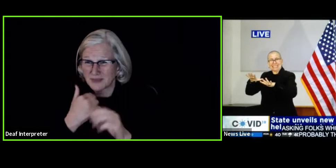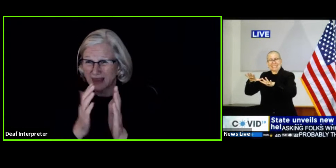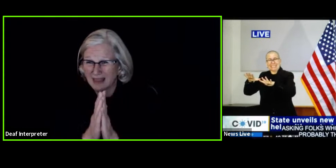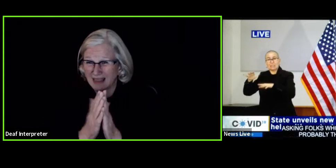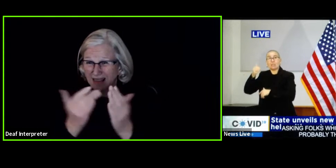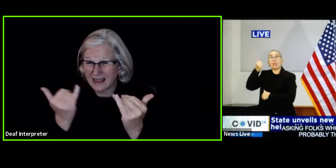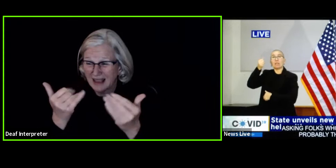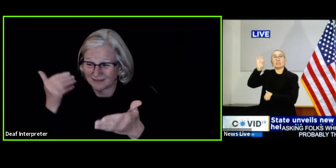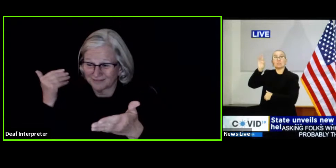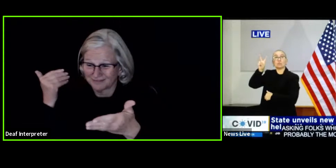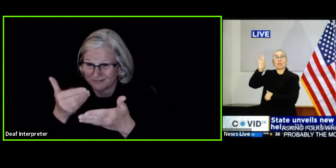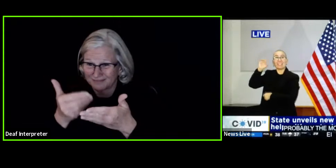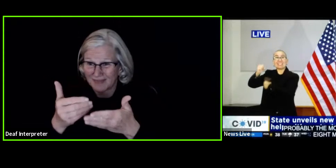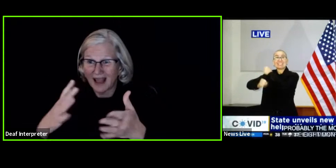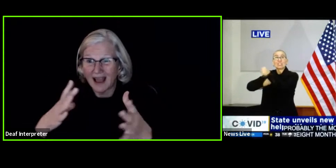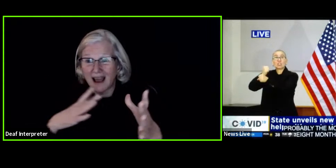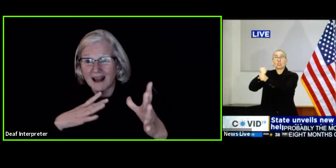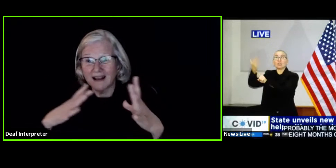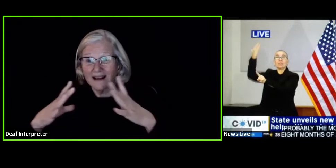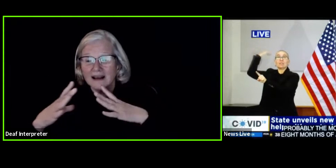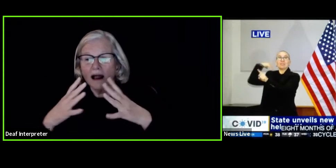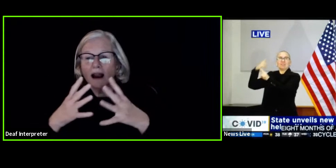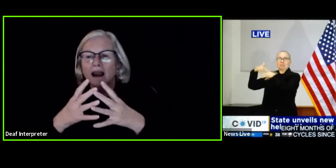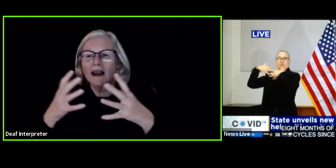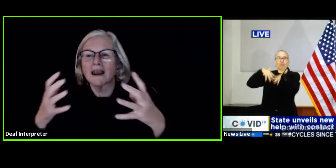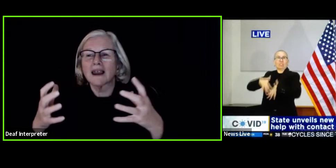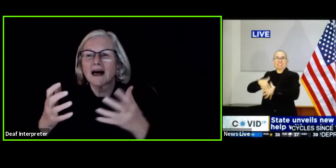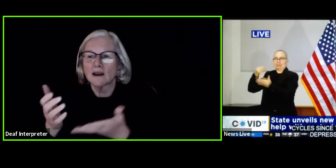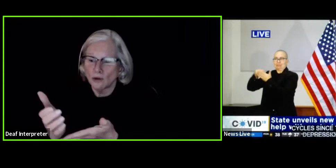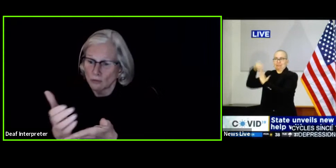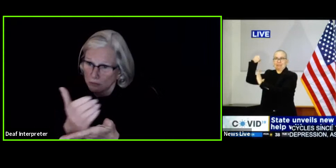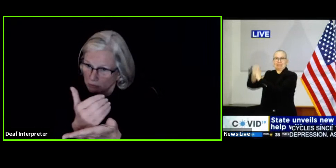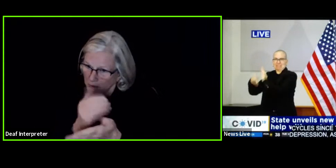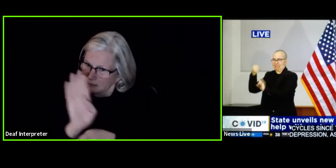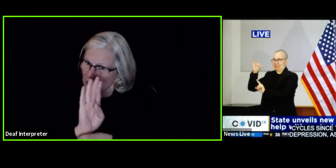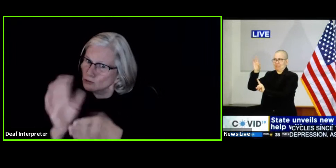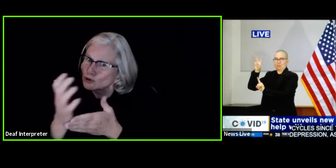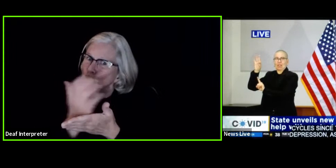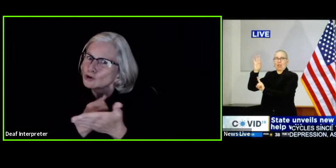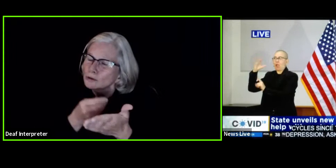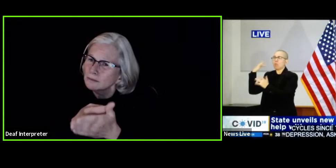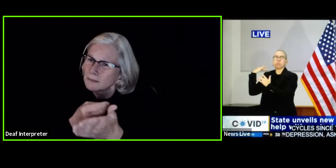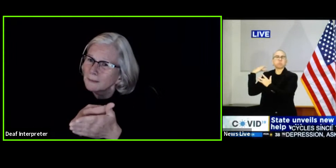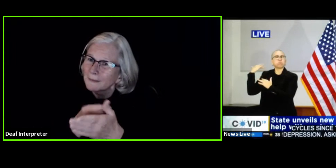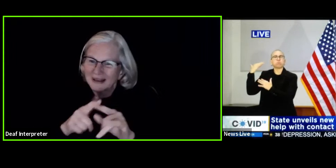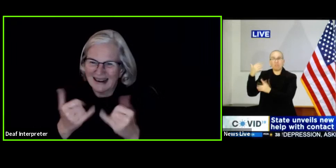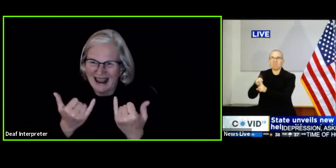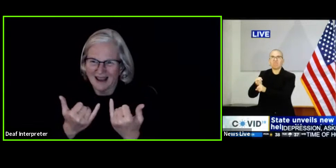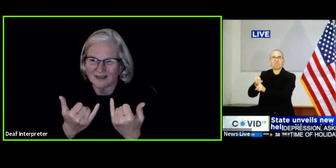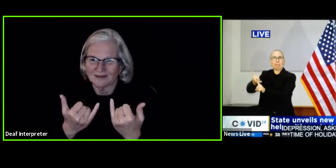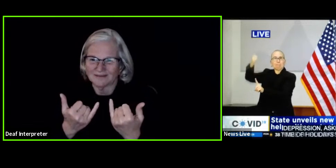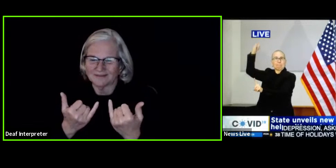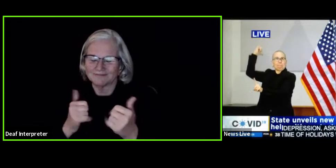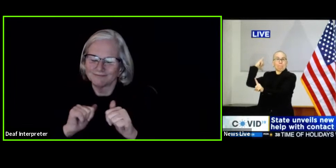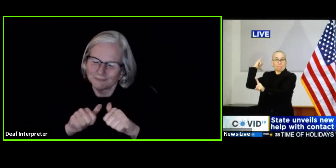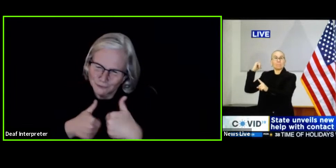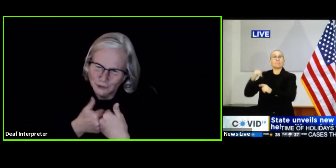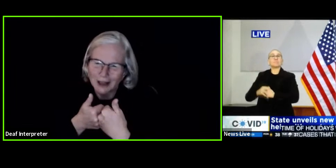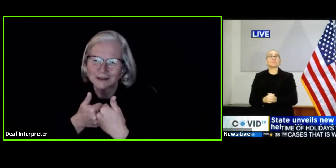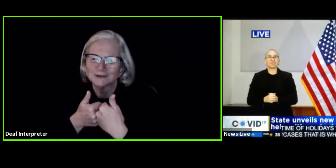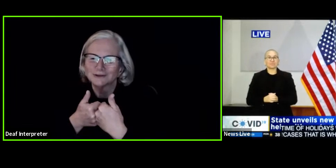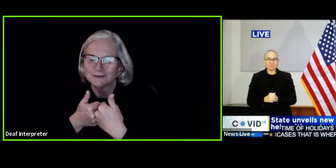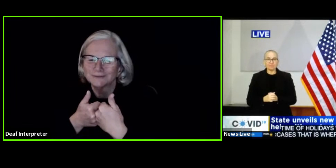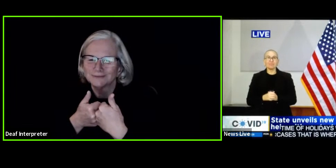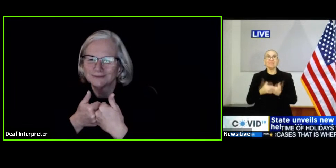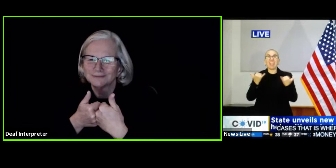AND BECAUSE OF THAT, WE'VE BEEN ASKING AND PUSHING THAT BOTH THE FEDERAL GOVERNMENT,